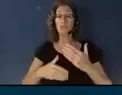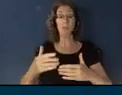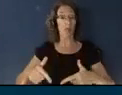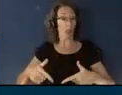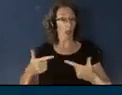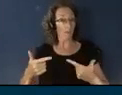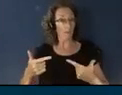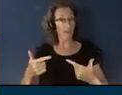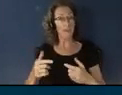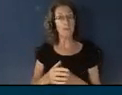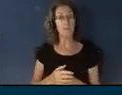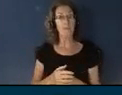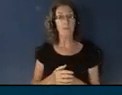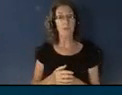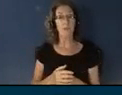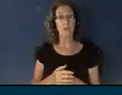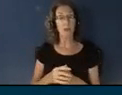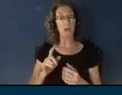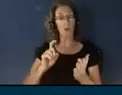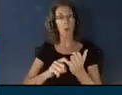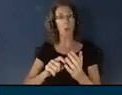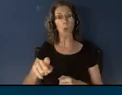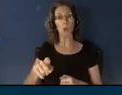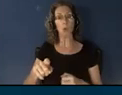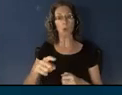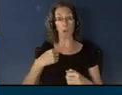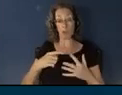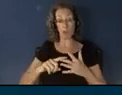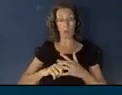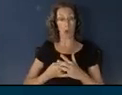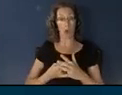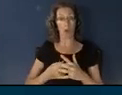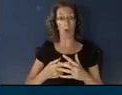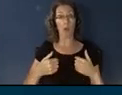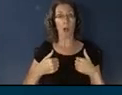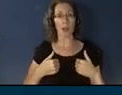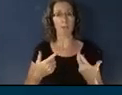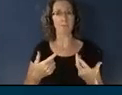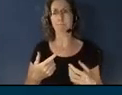um if you notice like when I first started mine I I give these things several times a week and even